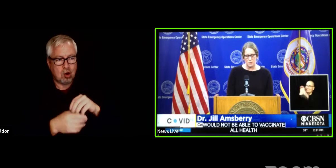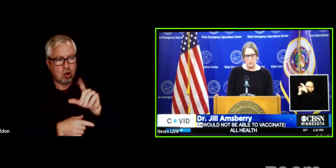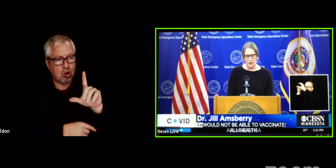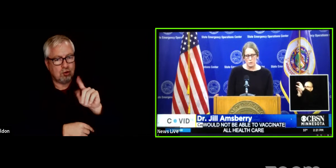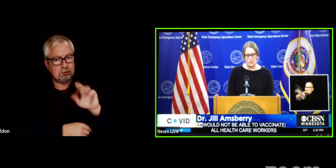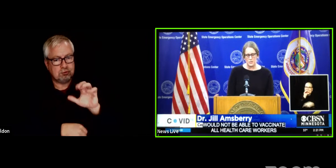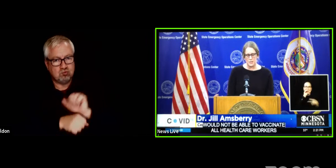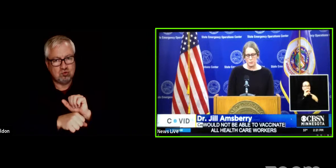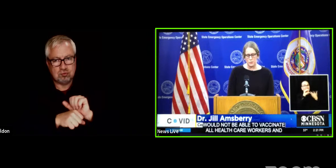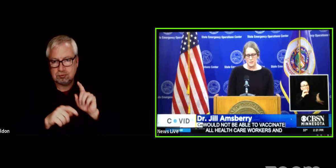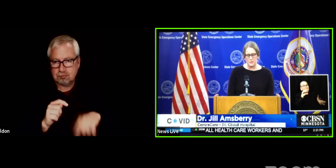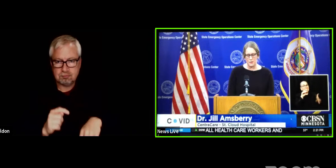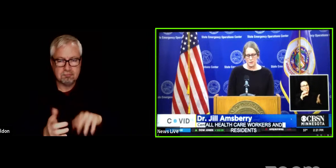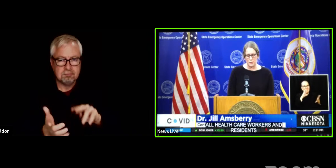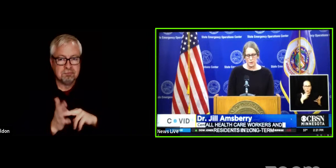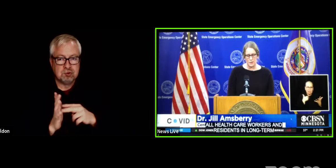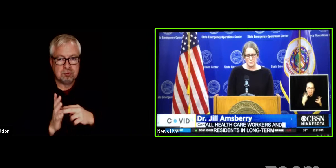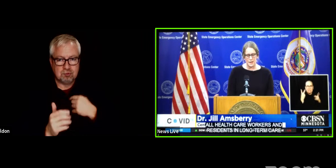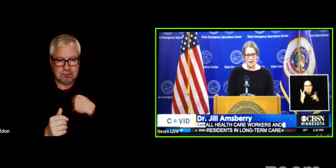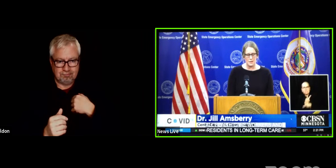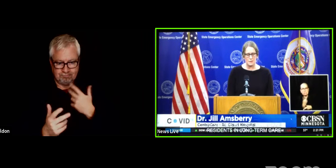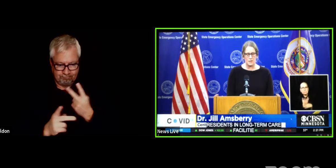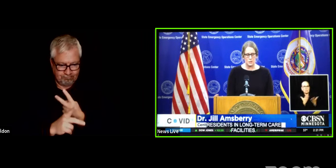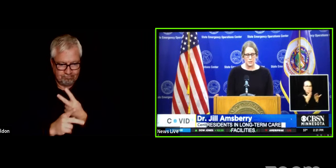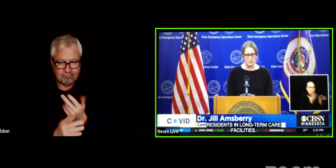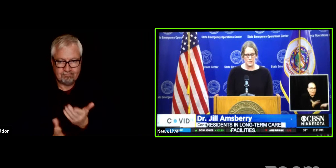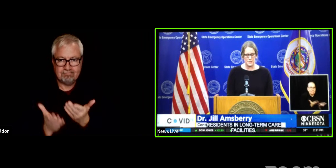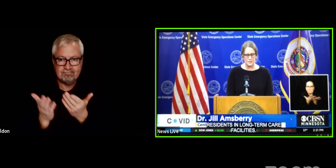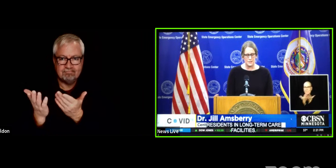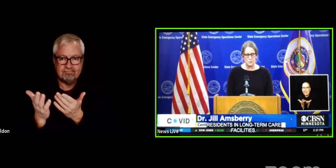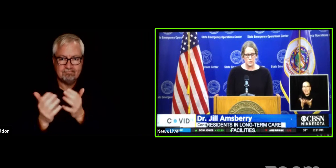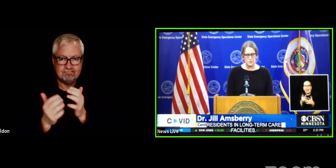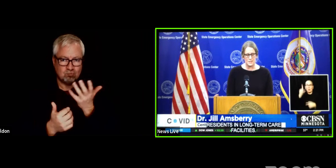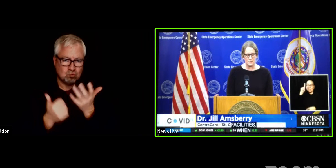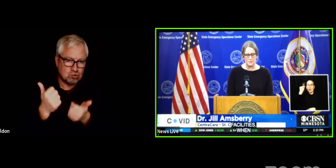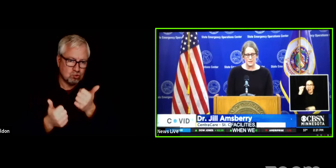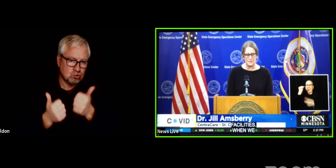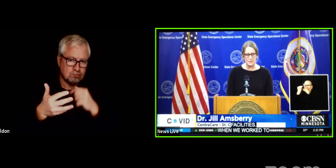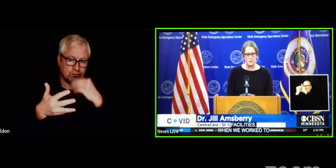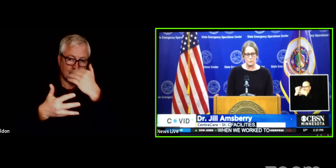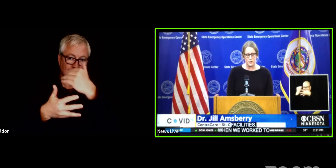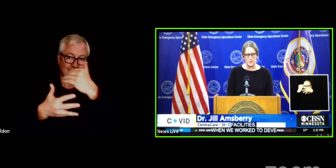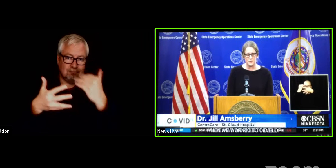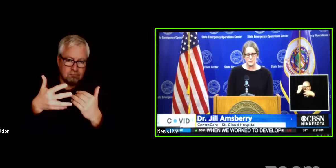AROUND WHICH SUBGROUPS OF HEALTH CARYL WORKERS AND LONG-TERM CARE FACILITIES RECEIVED THE VACCINE FIRST,